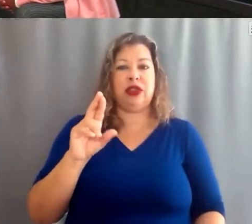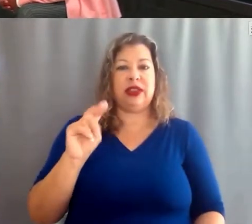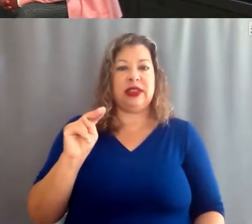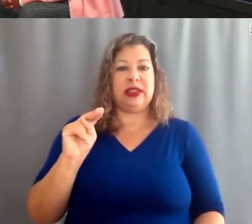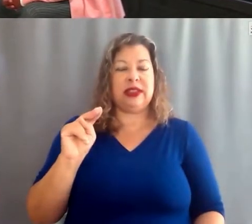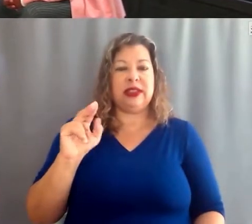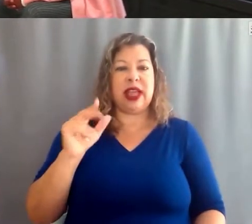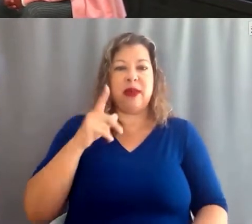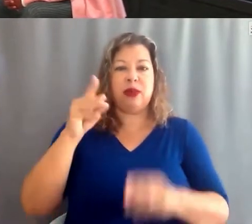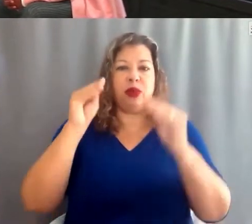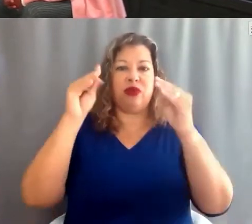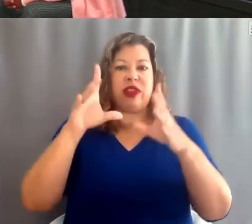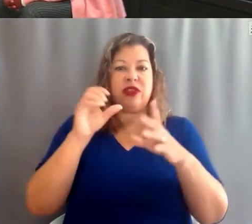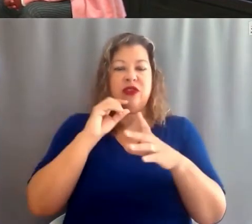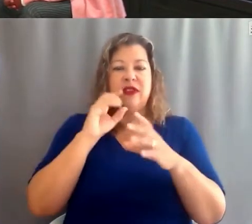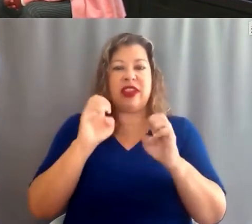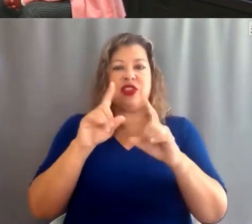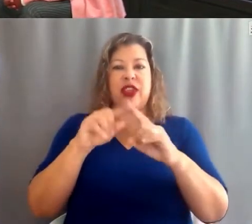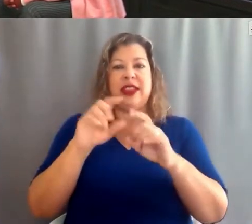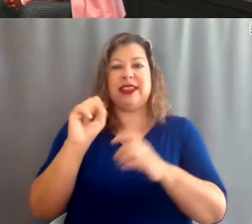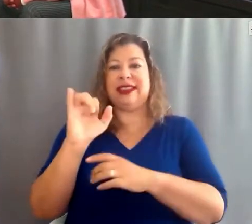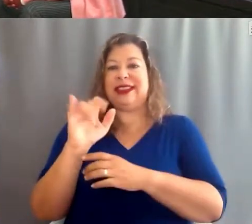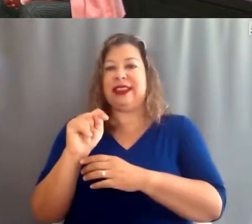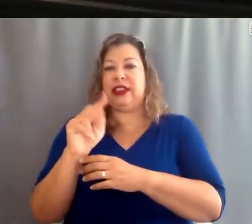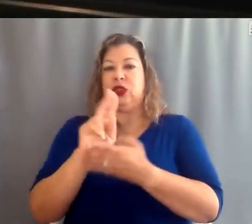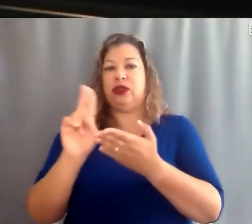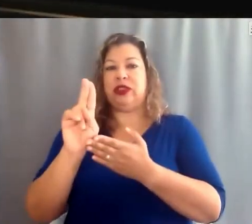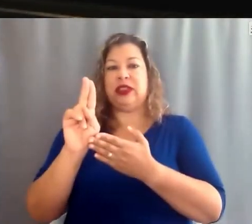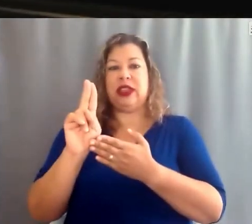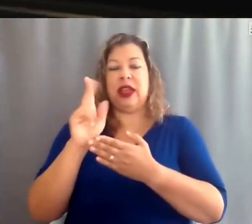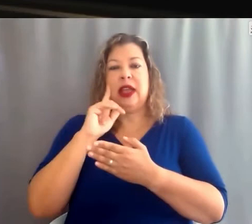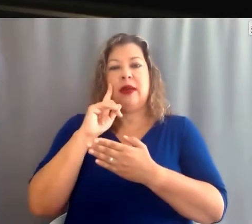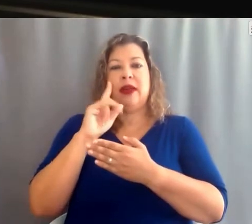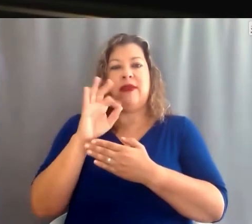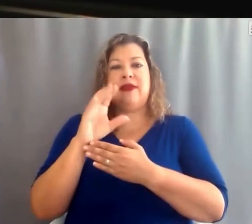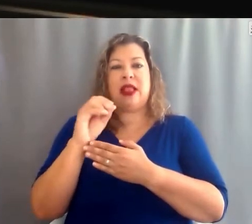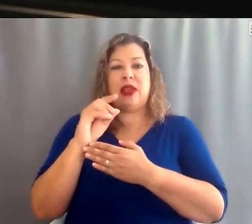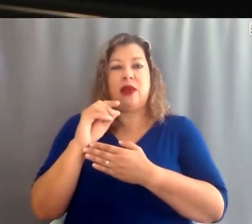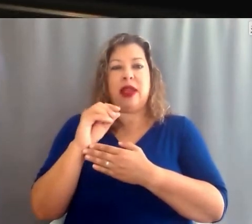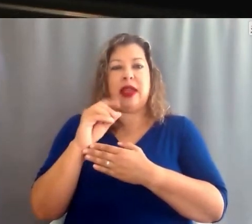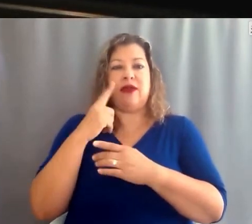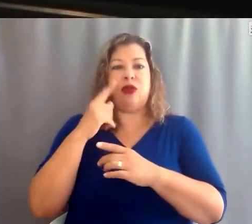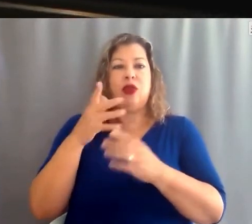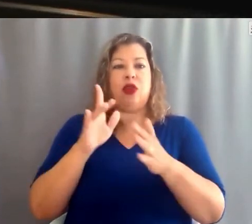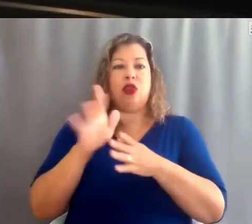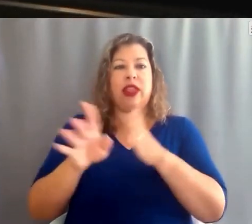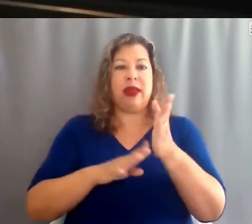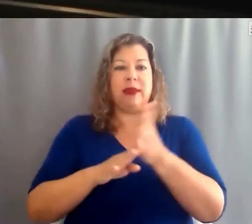I'm Dr. Edmund Adjapong, a professor of education, also a faculty fellow at Columbia University.